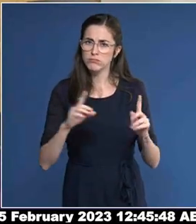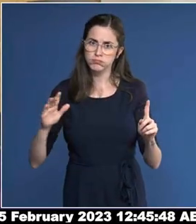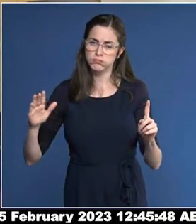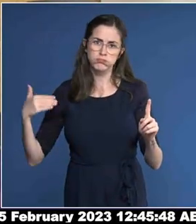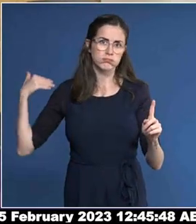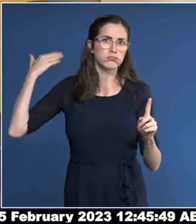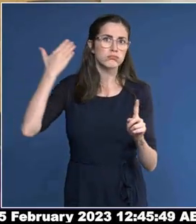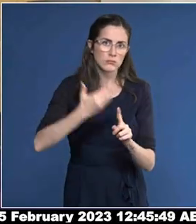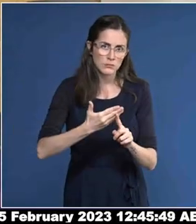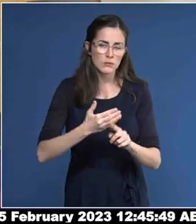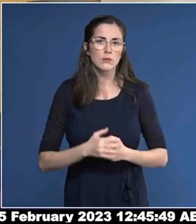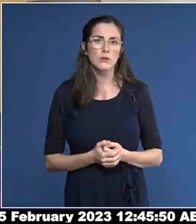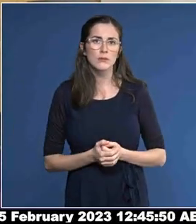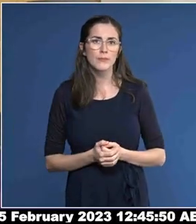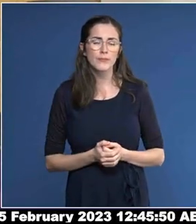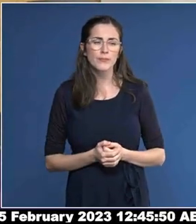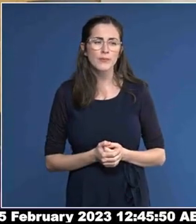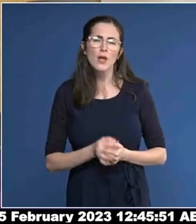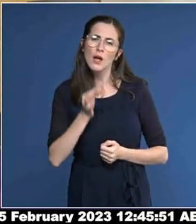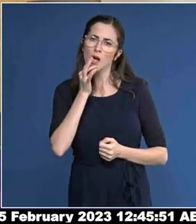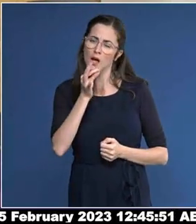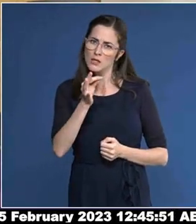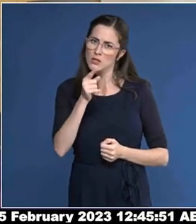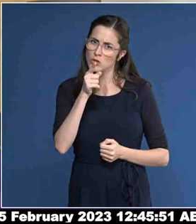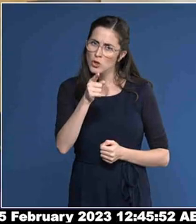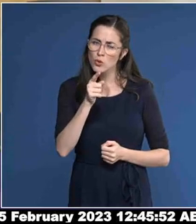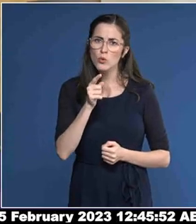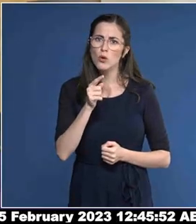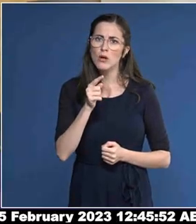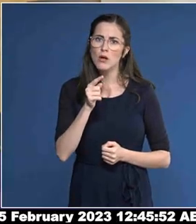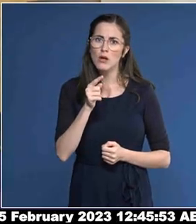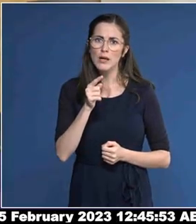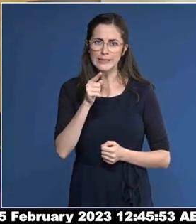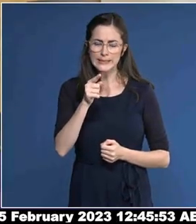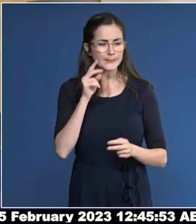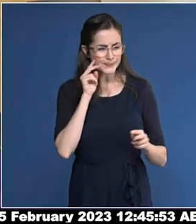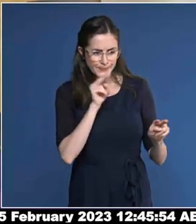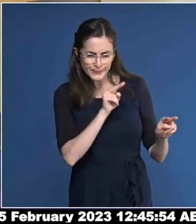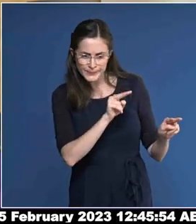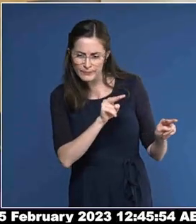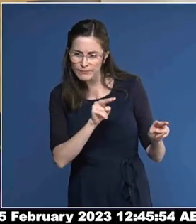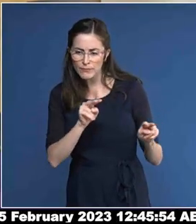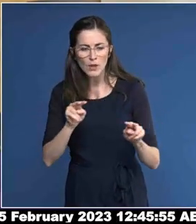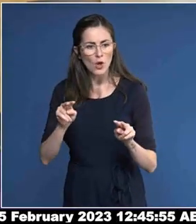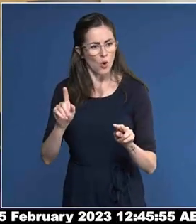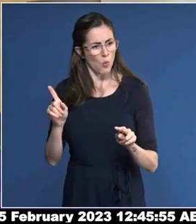So have you had to look, as an incoming CEO, at what the reporting structure is and the